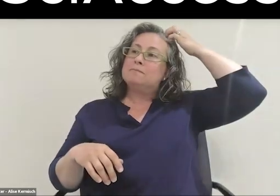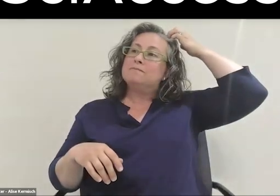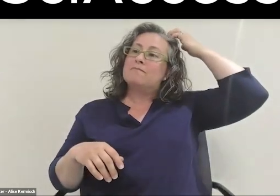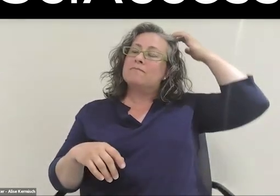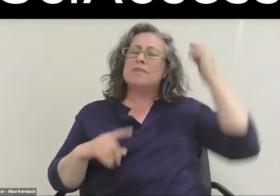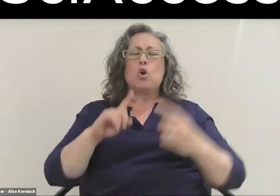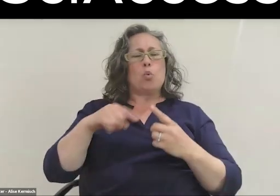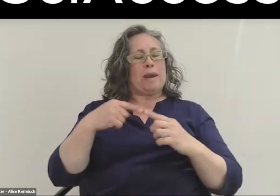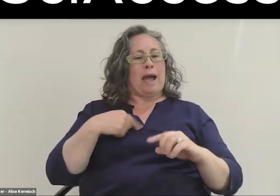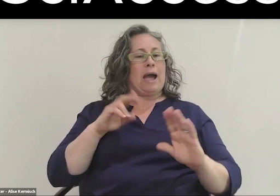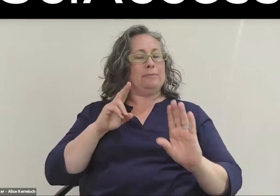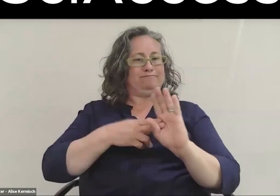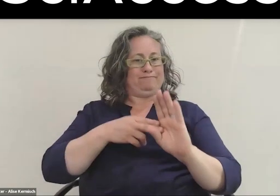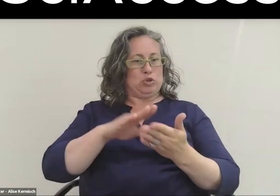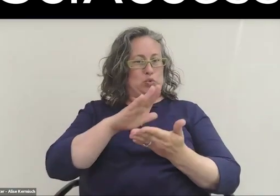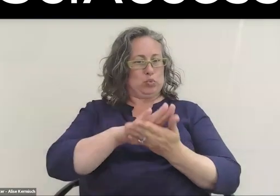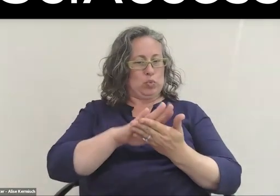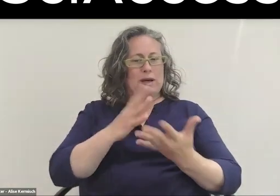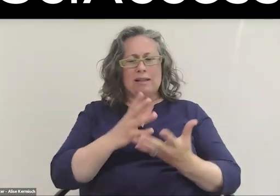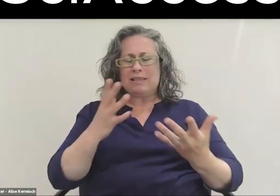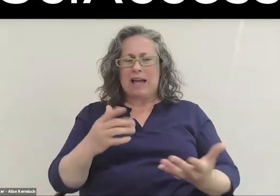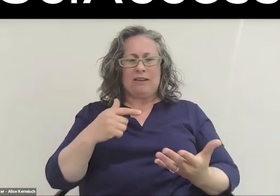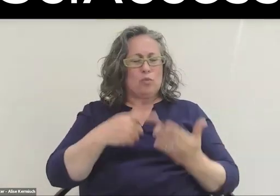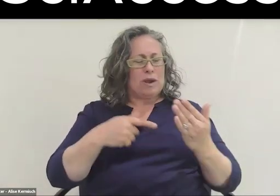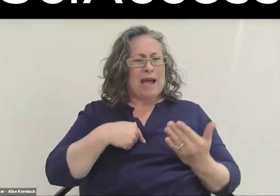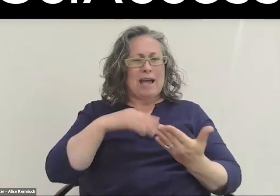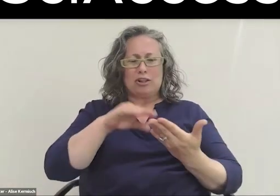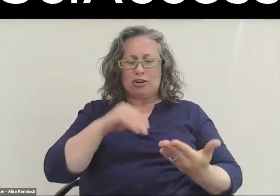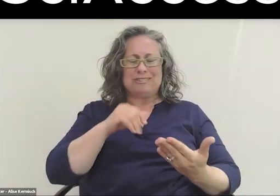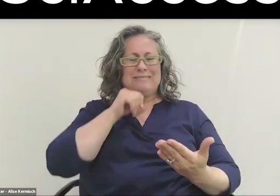When I went to school, a lot of the stuff that I learned didn't seem to have a practical application.